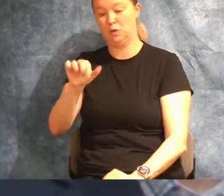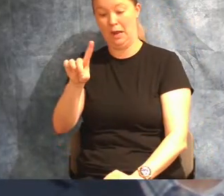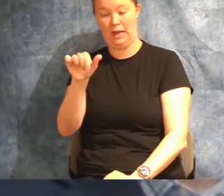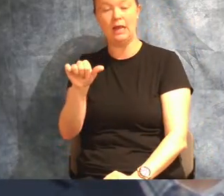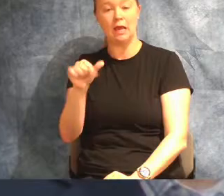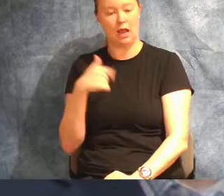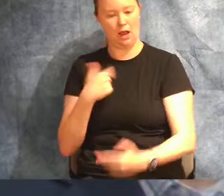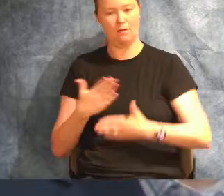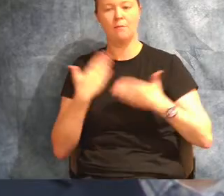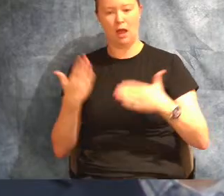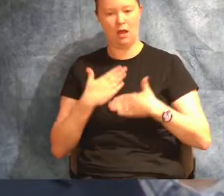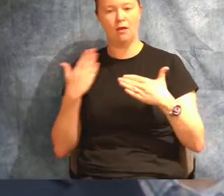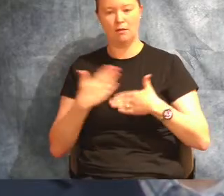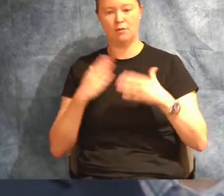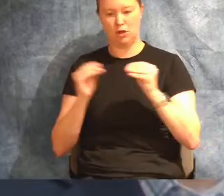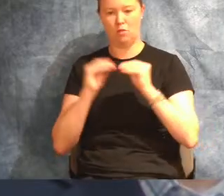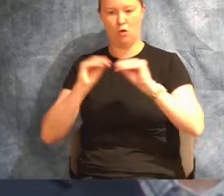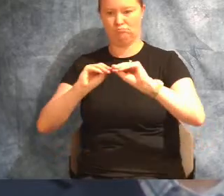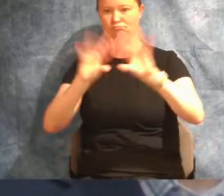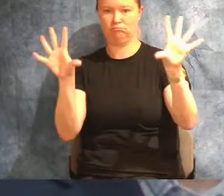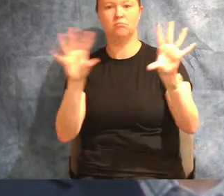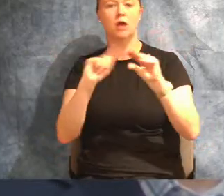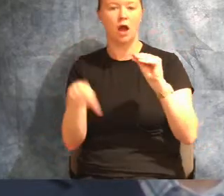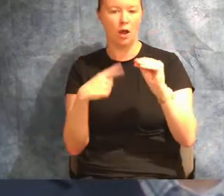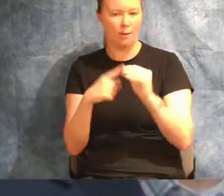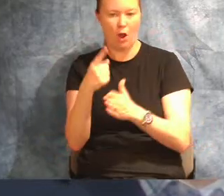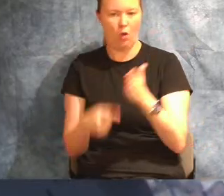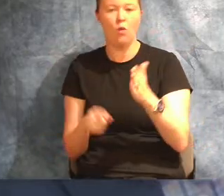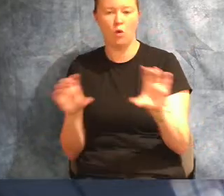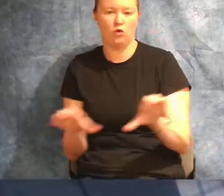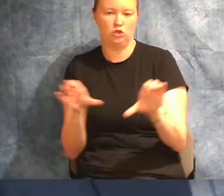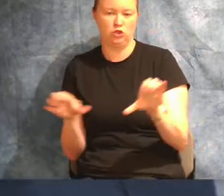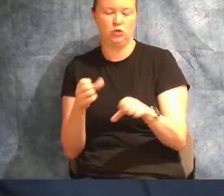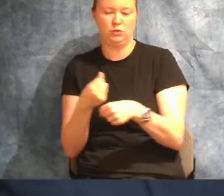I'm glad that we're being more explicit about what we are doing to make accommodations for